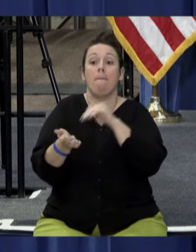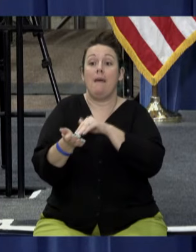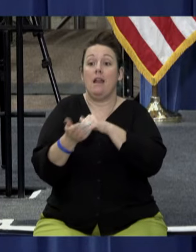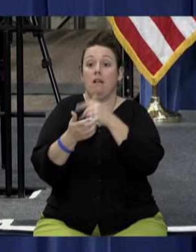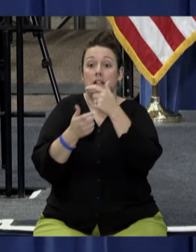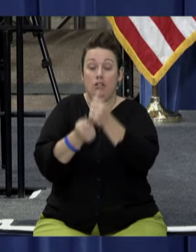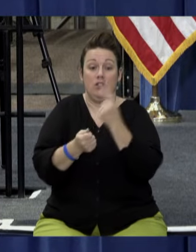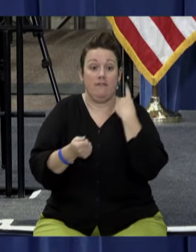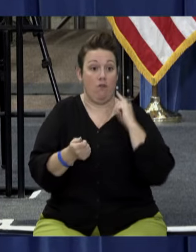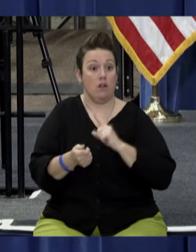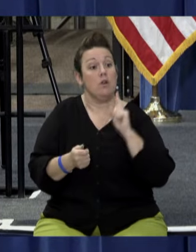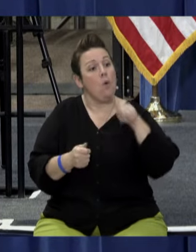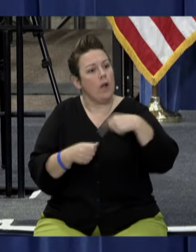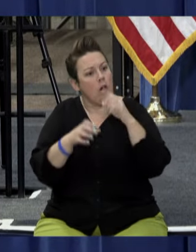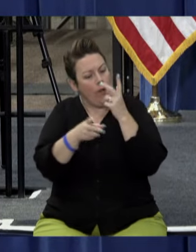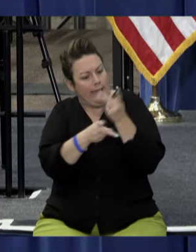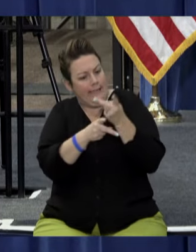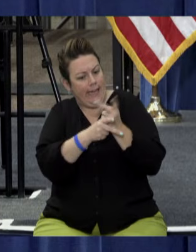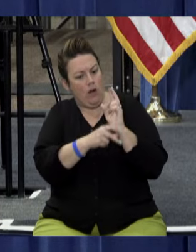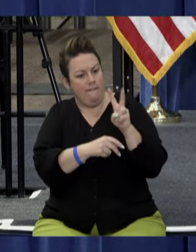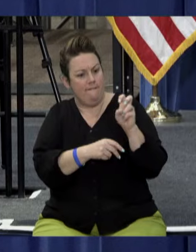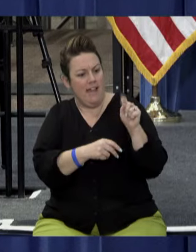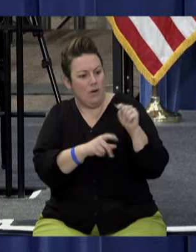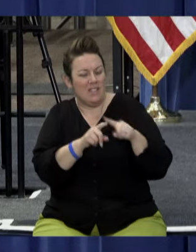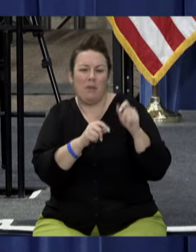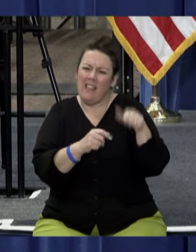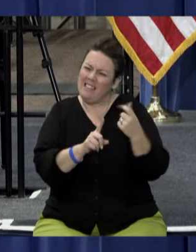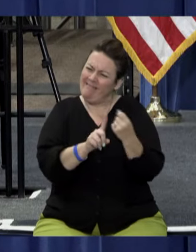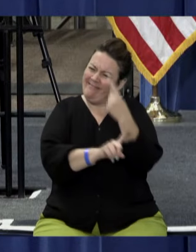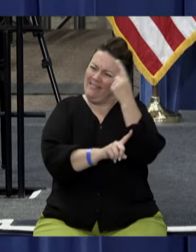We can only take care of veterans, but that's sort of an anomaly because we take care of the veteran,